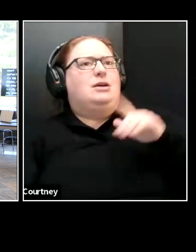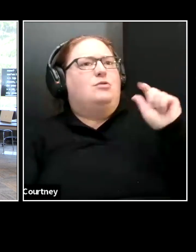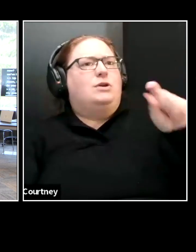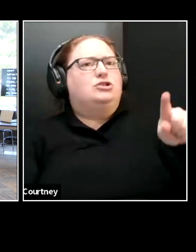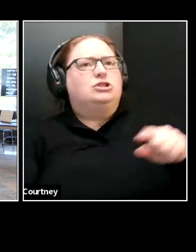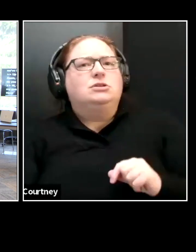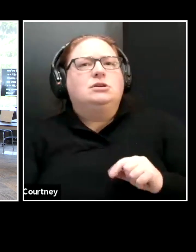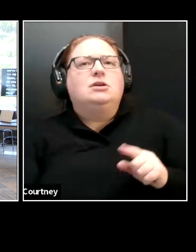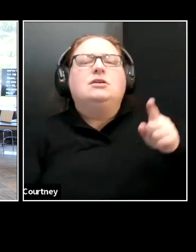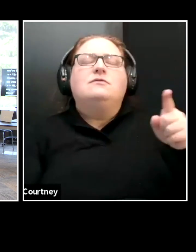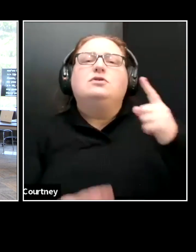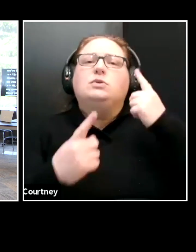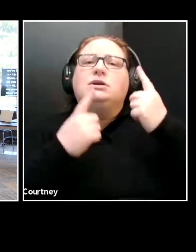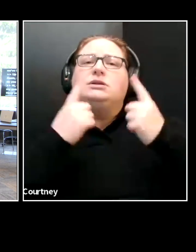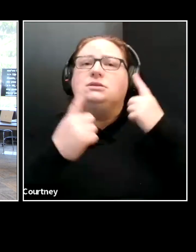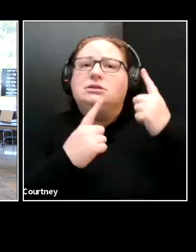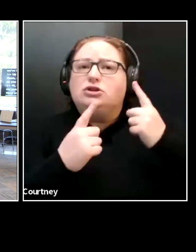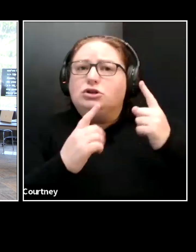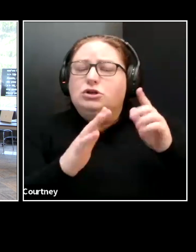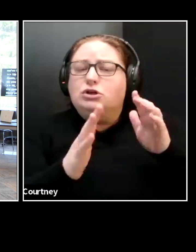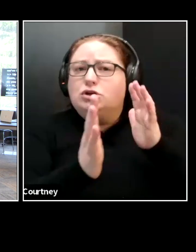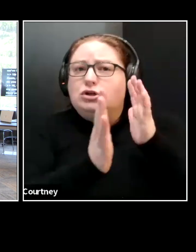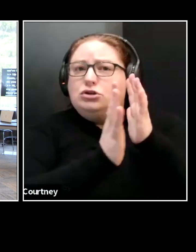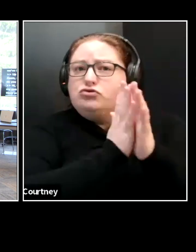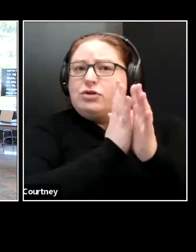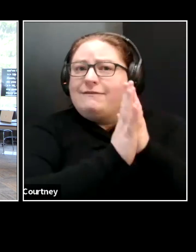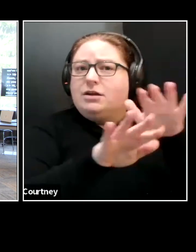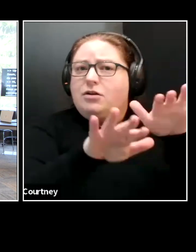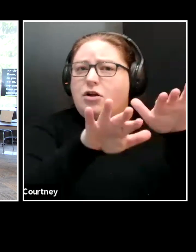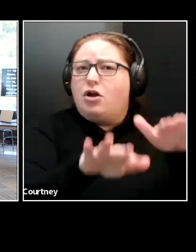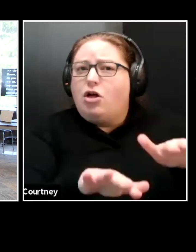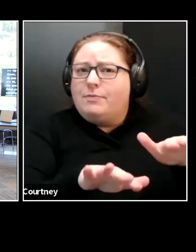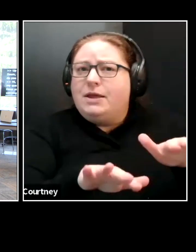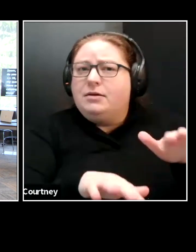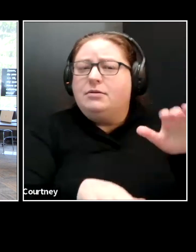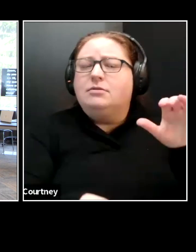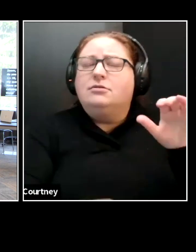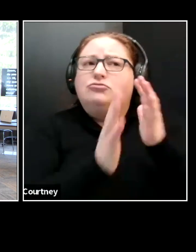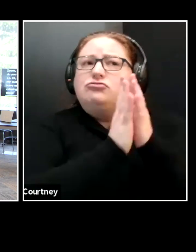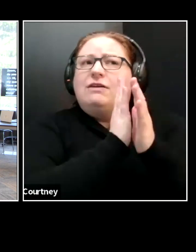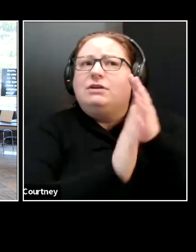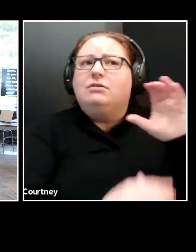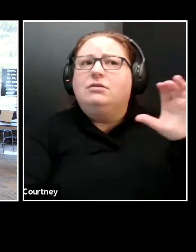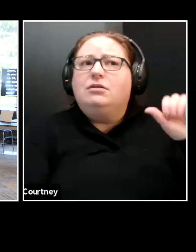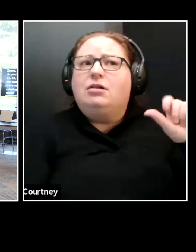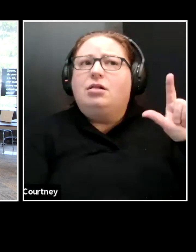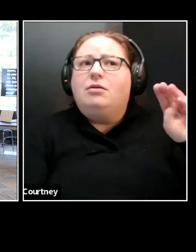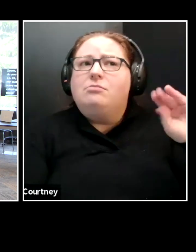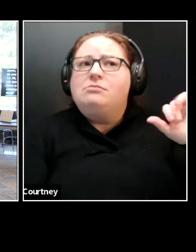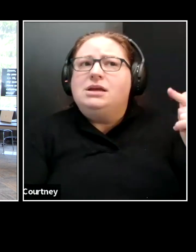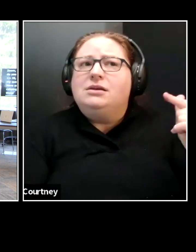um traffic calming features in any of these scenarios um because those those are big things